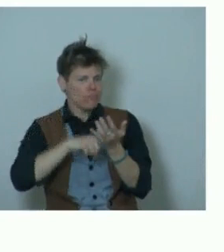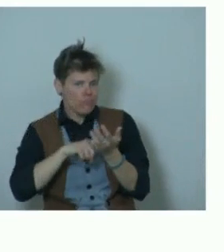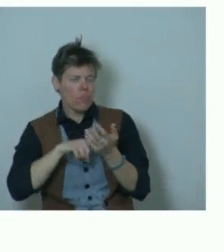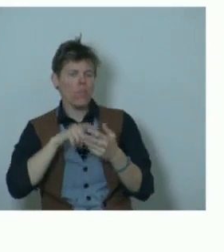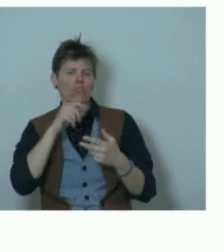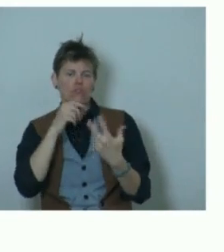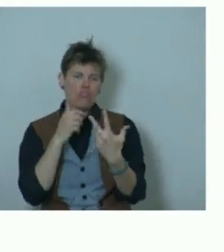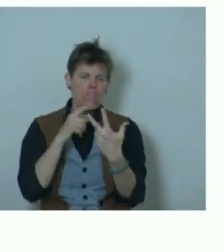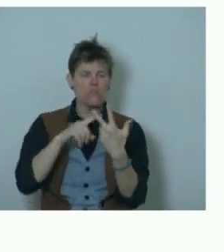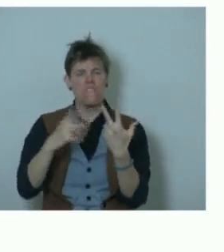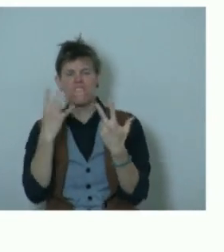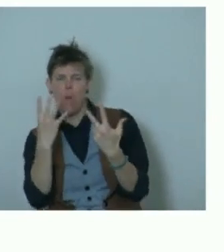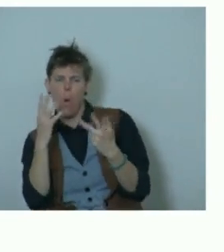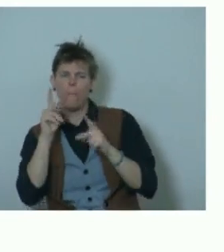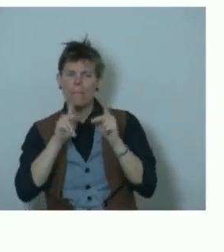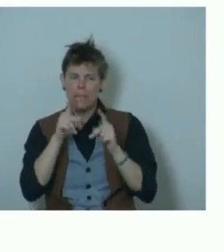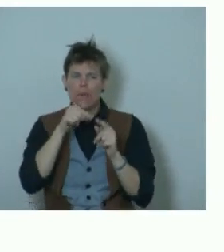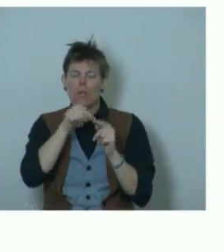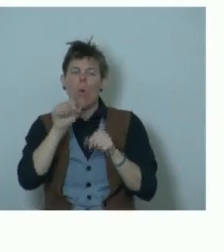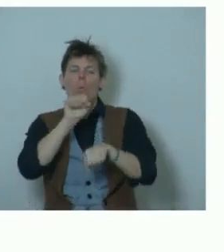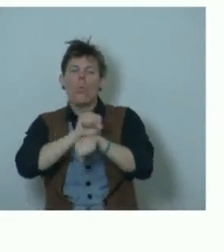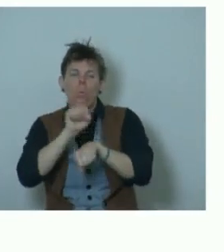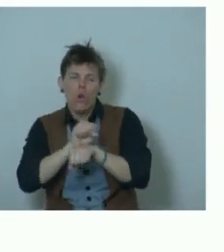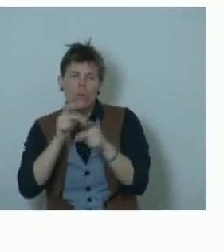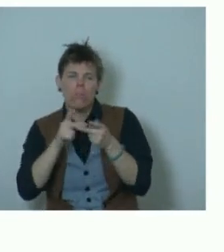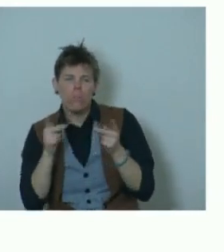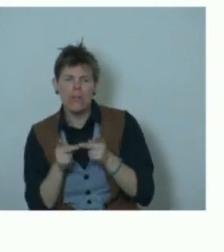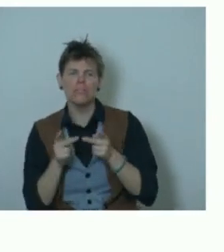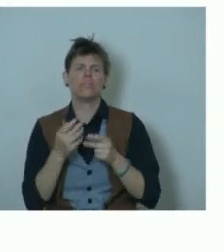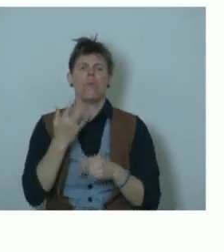THIS WAS THE SECRETARY TALKING ABOUT SURVEILLANCE TESTING.